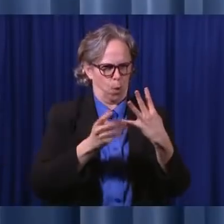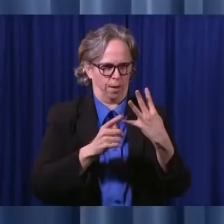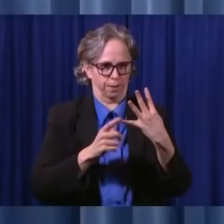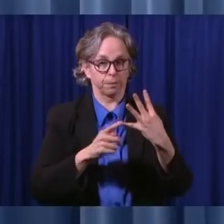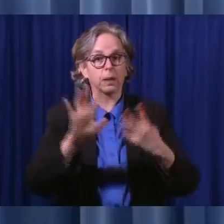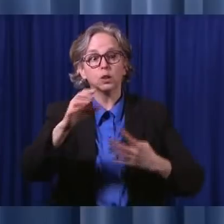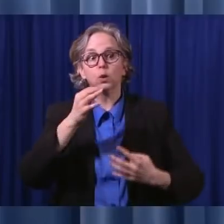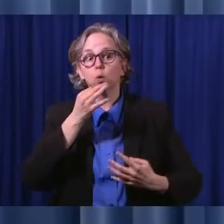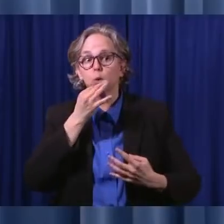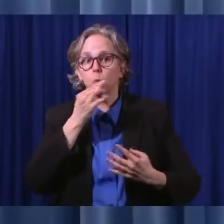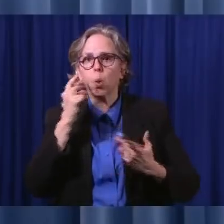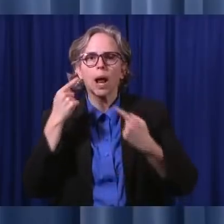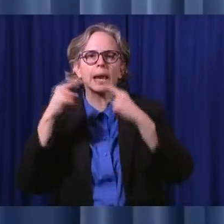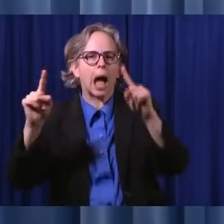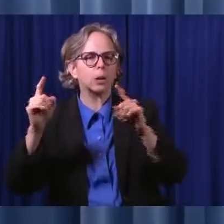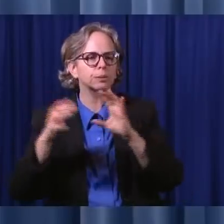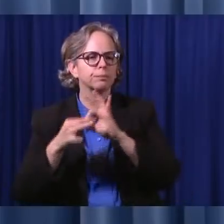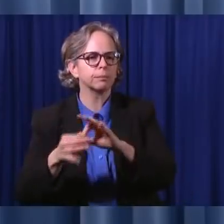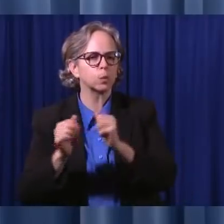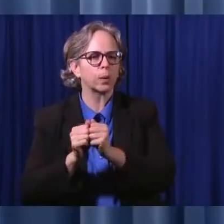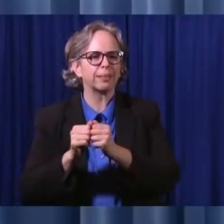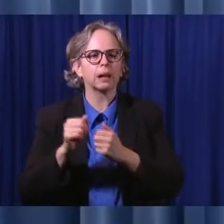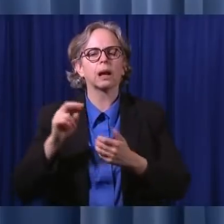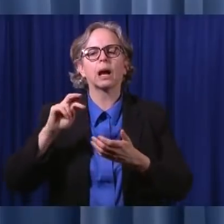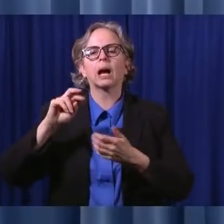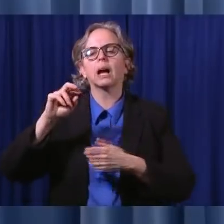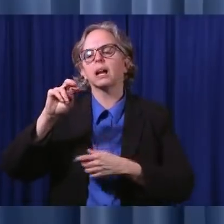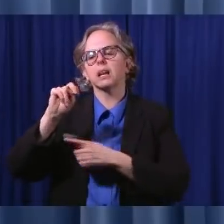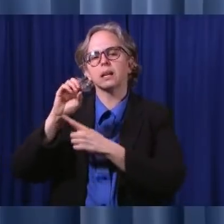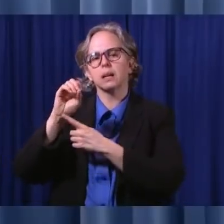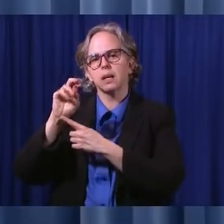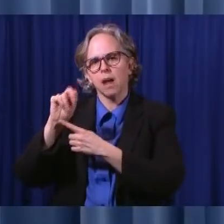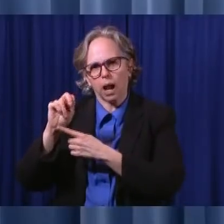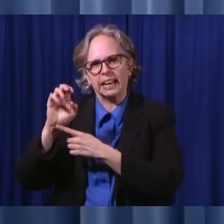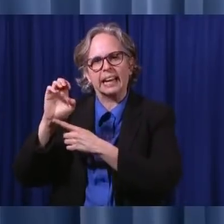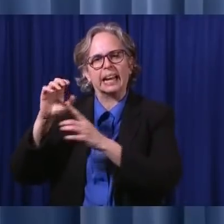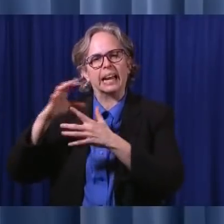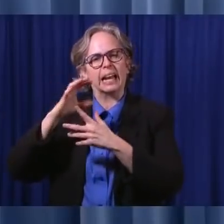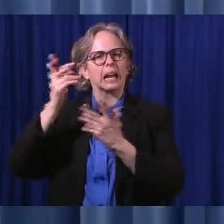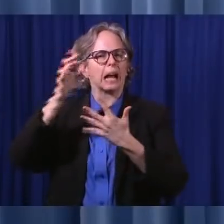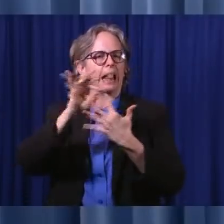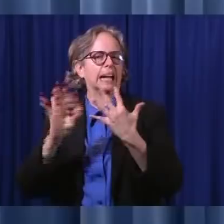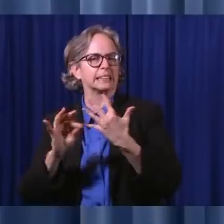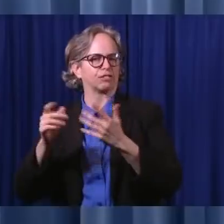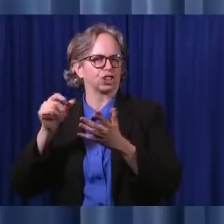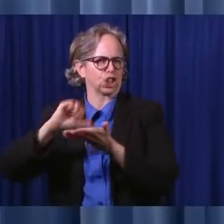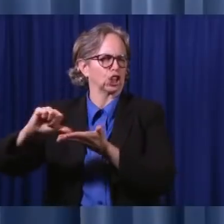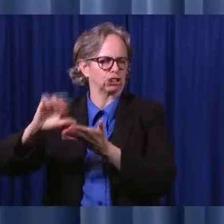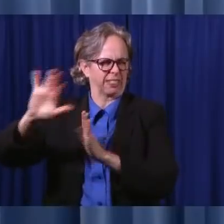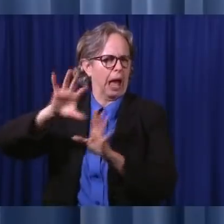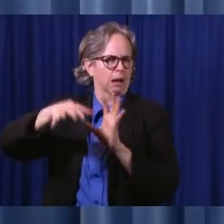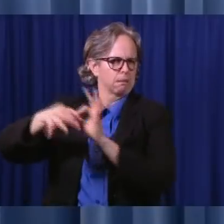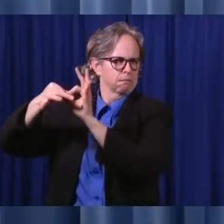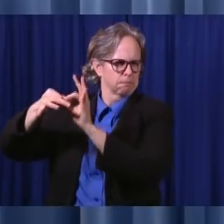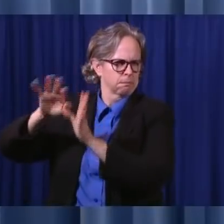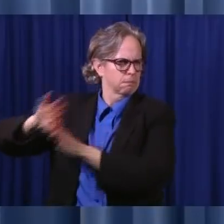THAT'S NOT QUIET DONE YET. WE WILL BE MAKING THAT ANNOUNCE LIT.